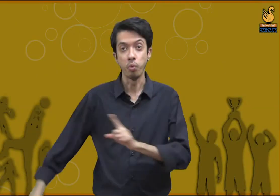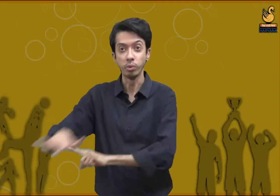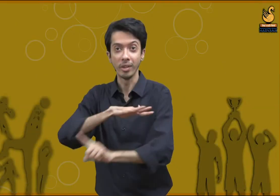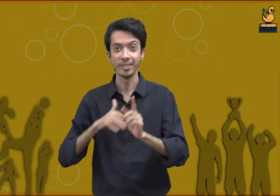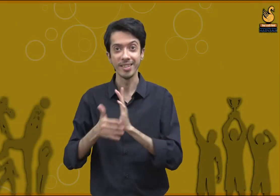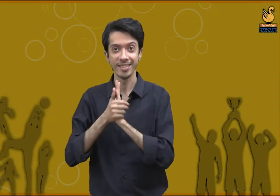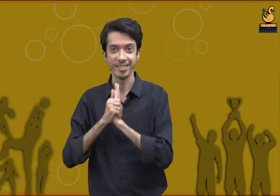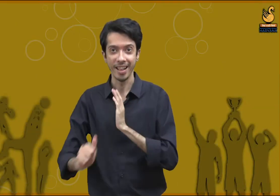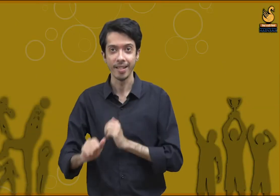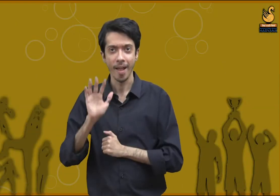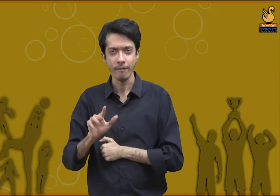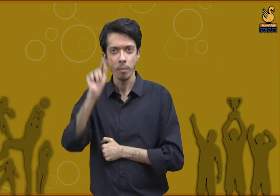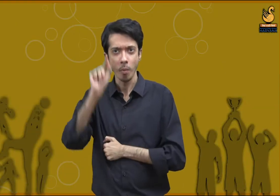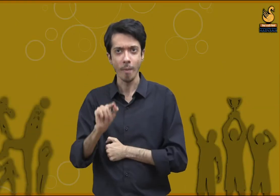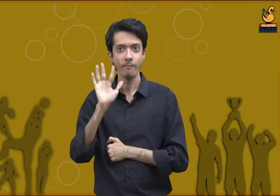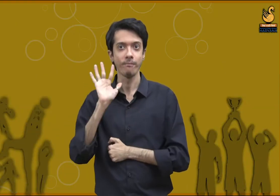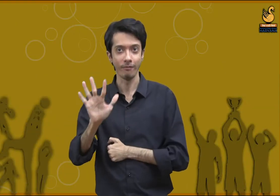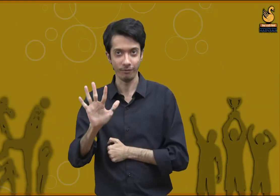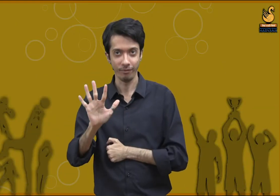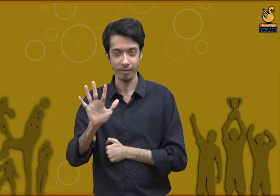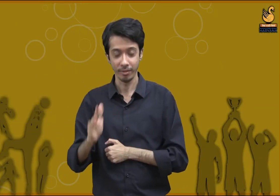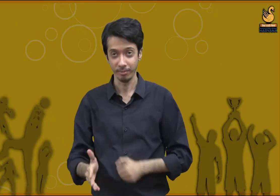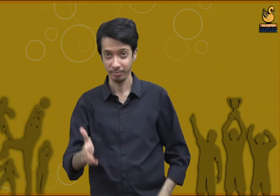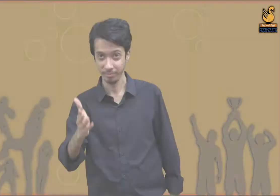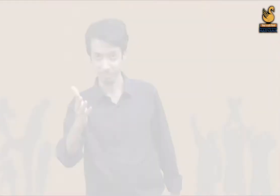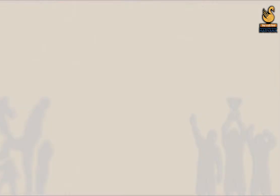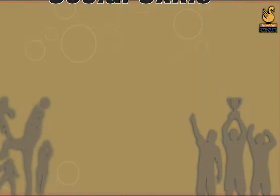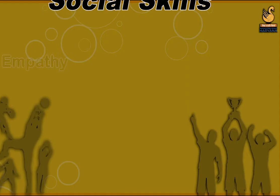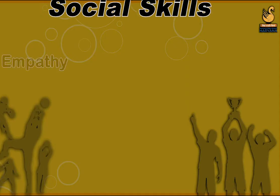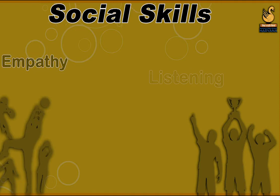Now we will discuss about five social skills. Take a look.